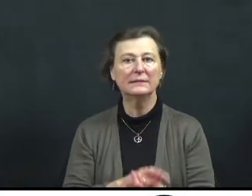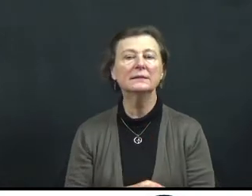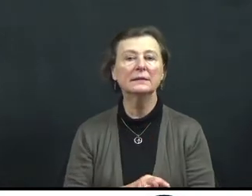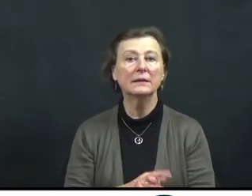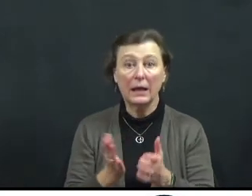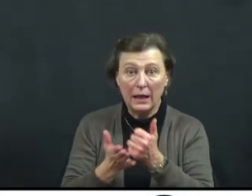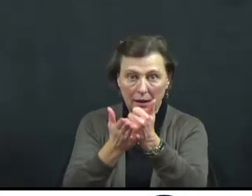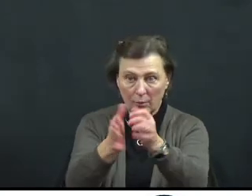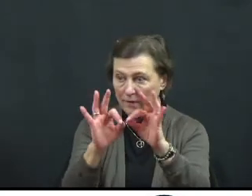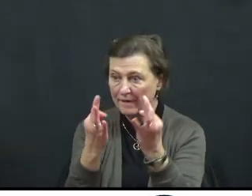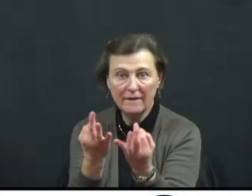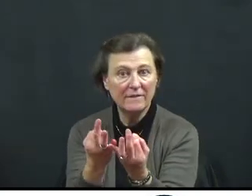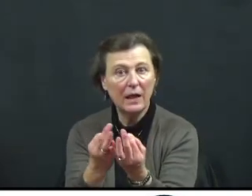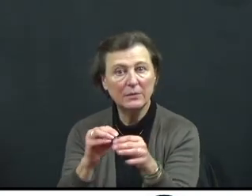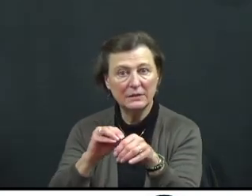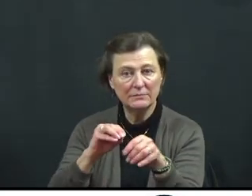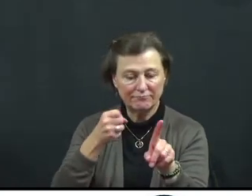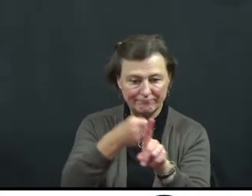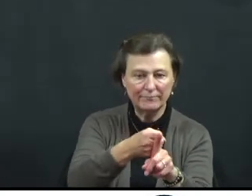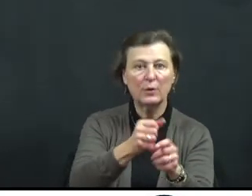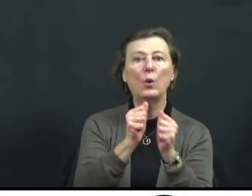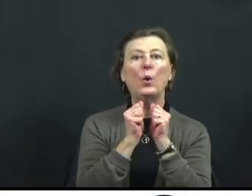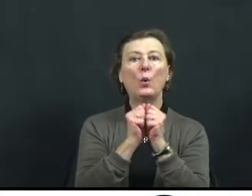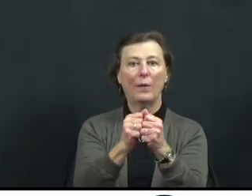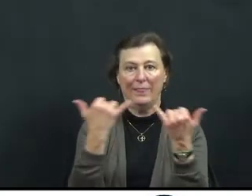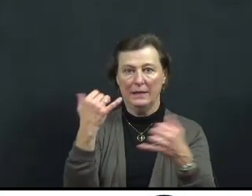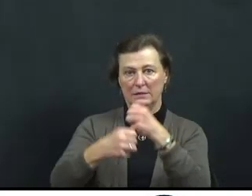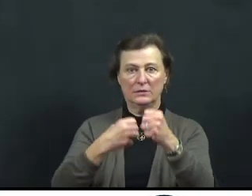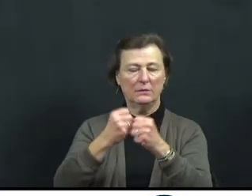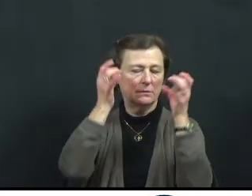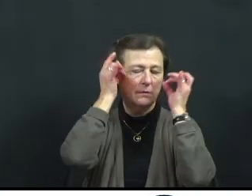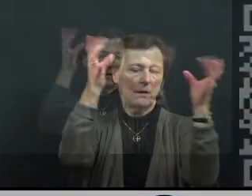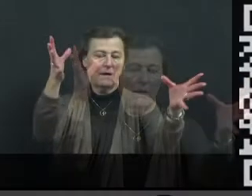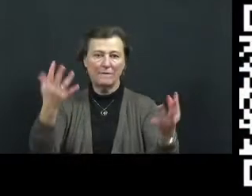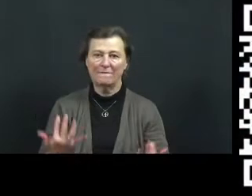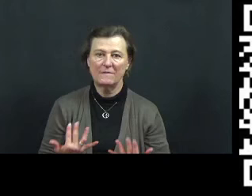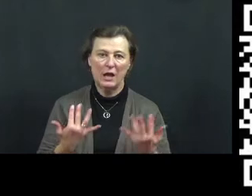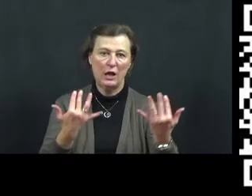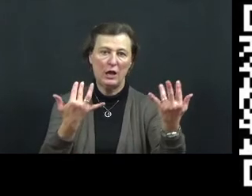Helping families affected by this year's devastating forest fires.